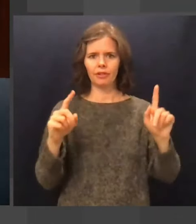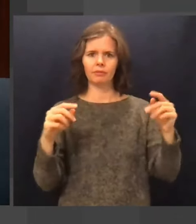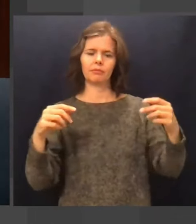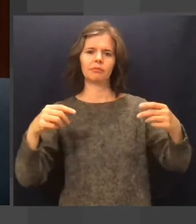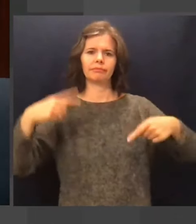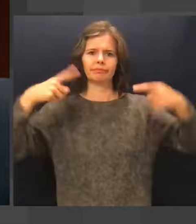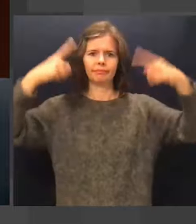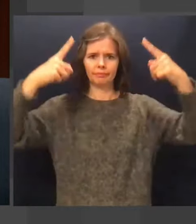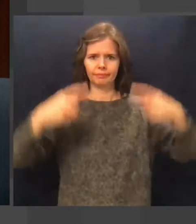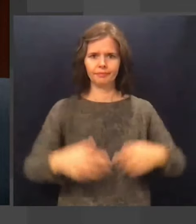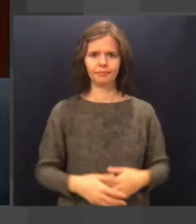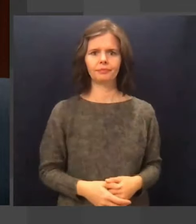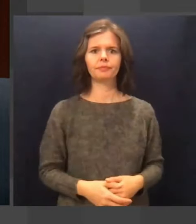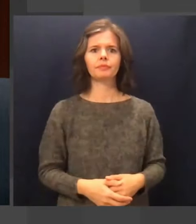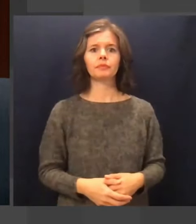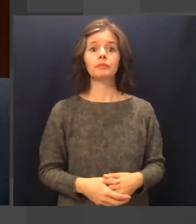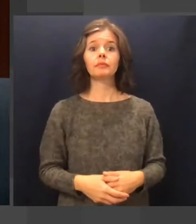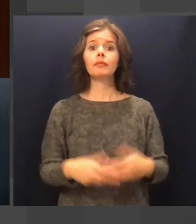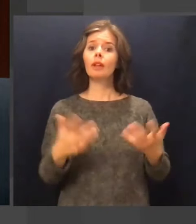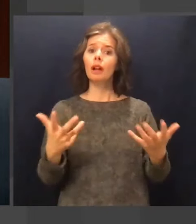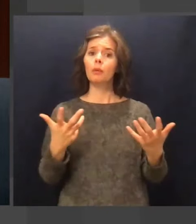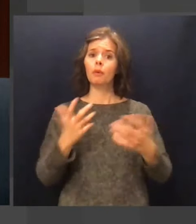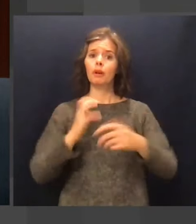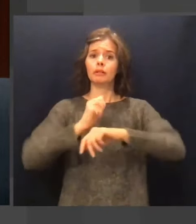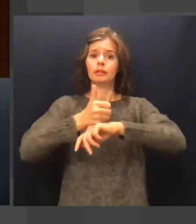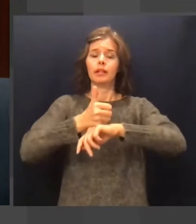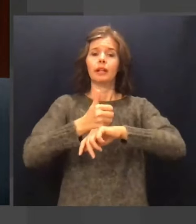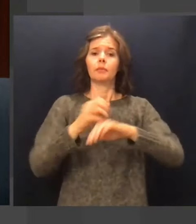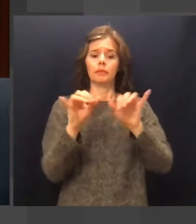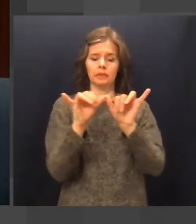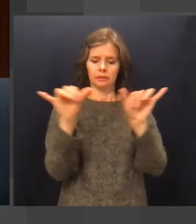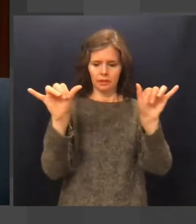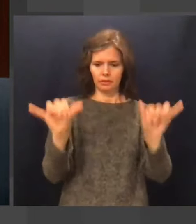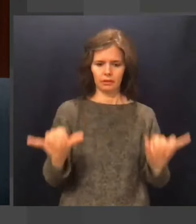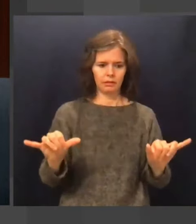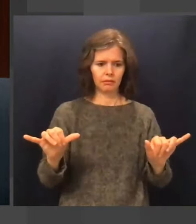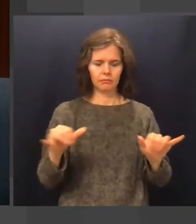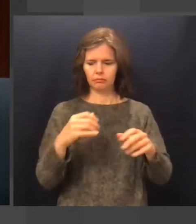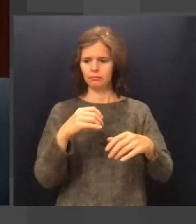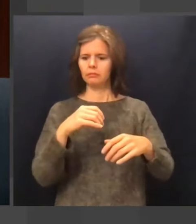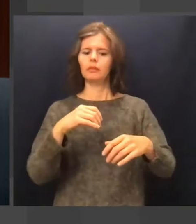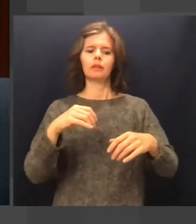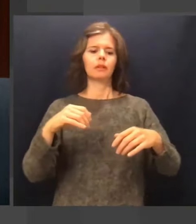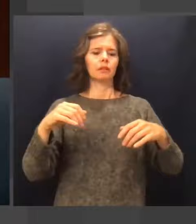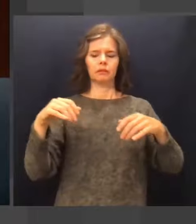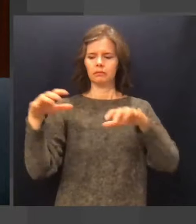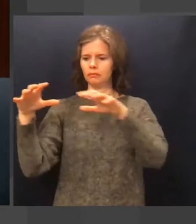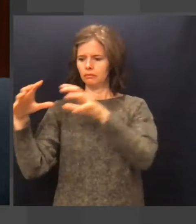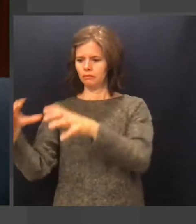PARITY BUT I WANT TO MAKE SURE